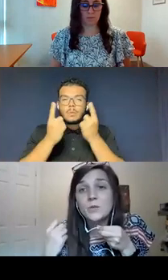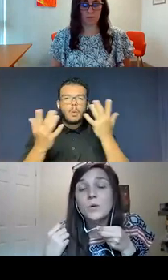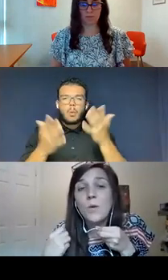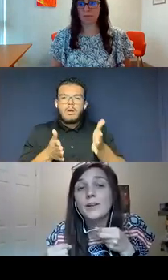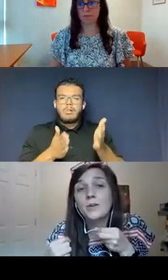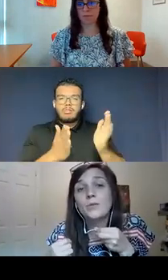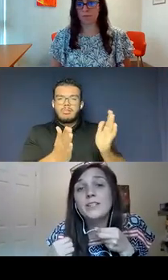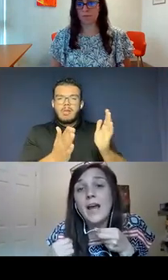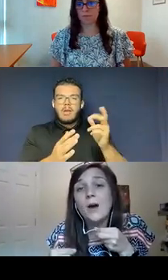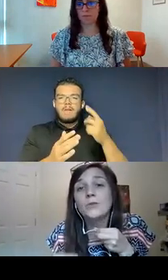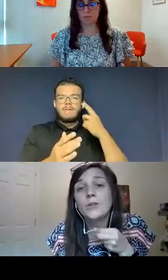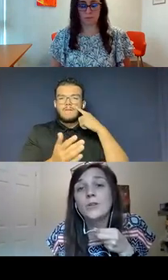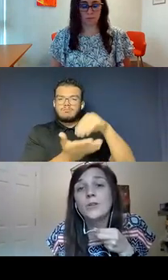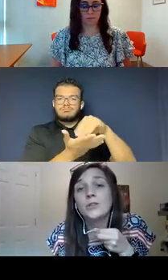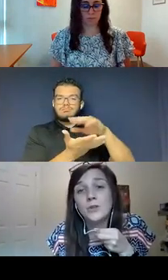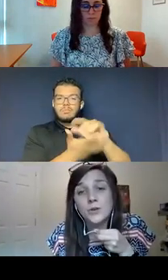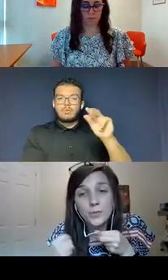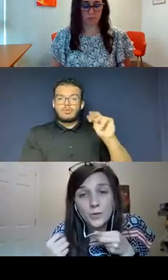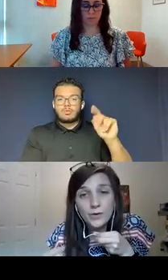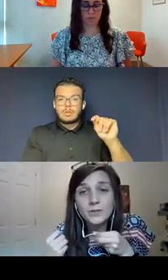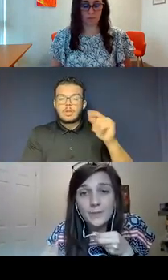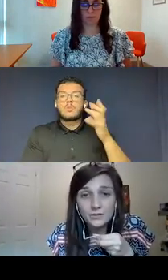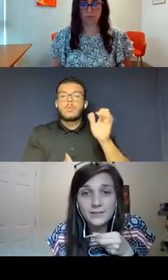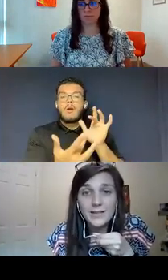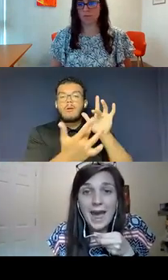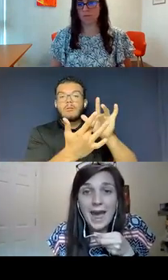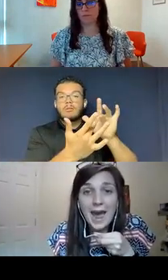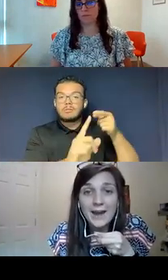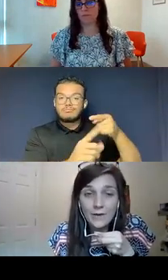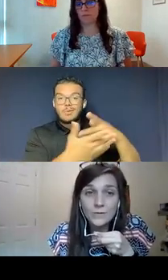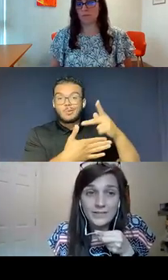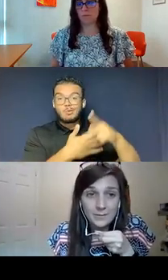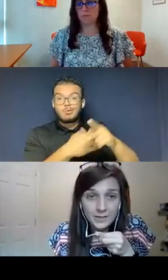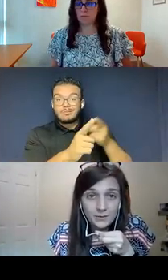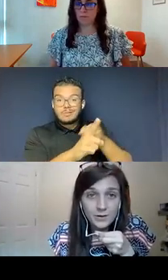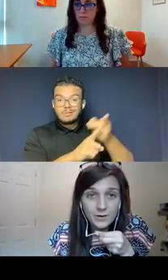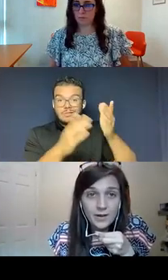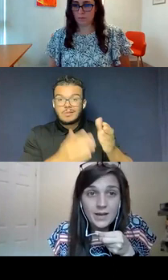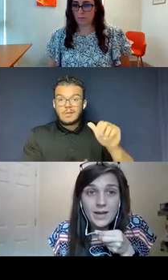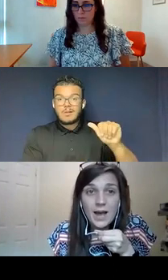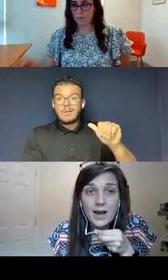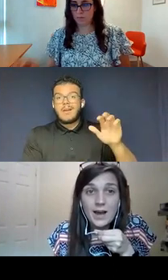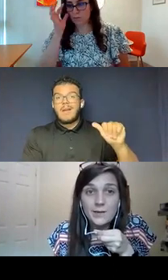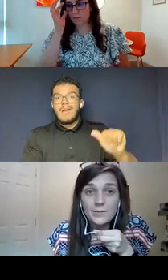You will want to reach out to your program specialist at OVW.